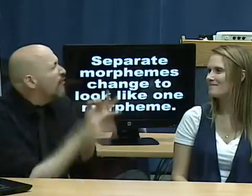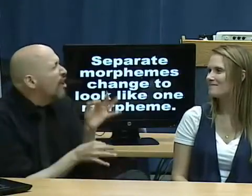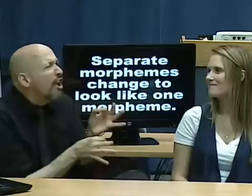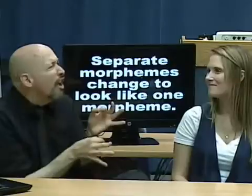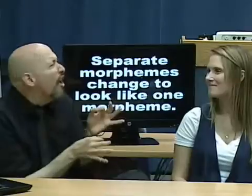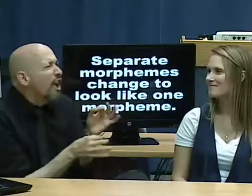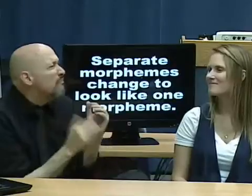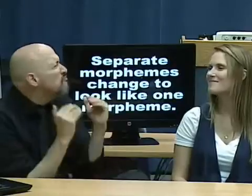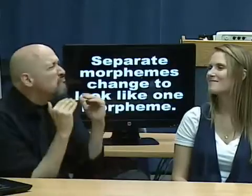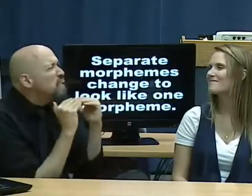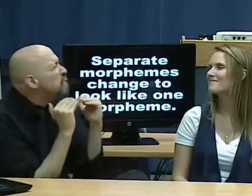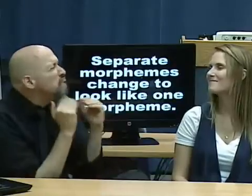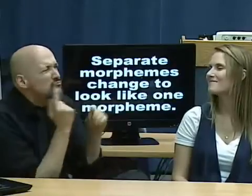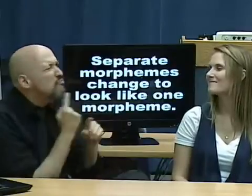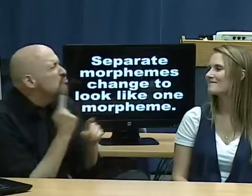"That's not fair! It's not right!"